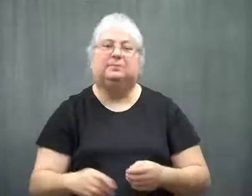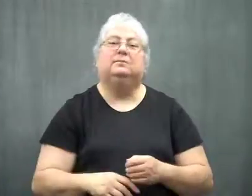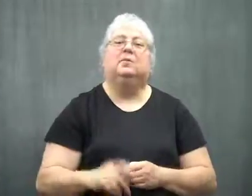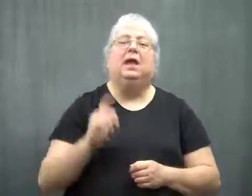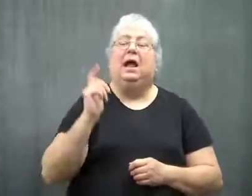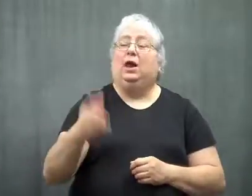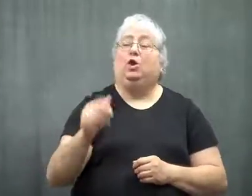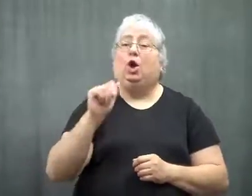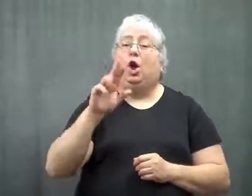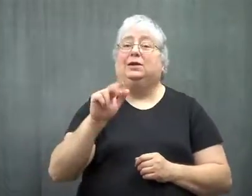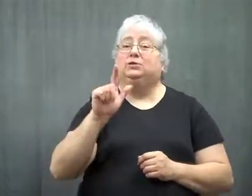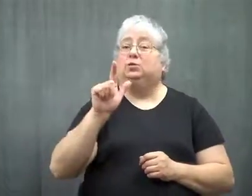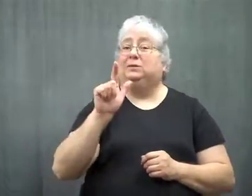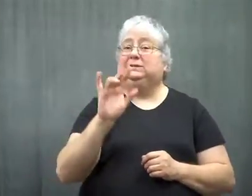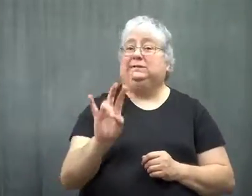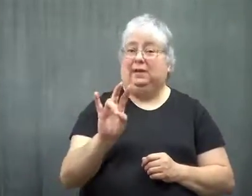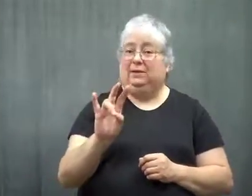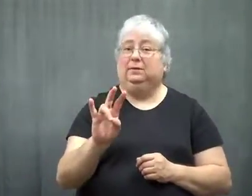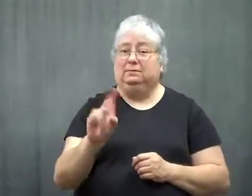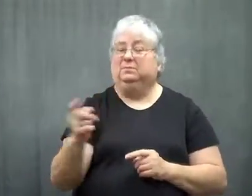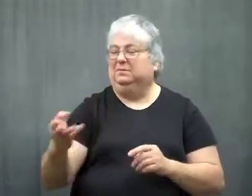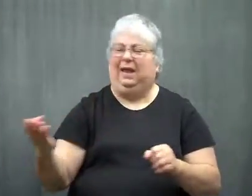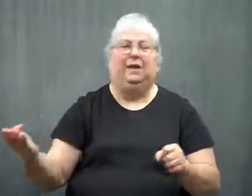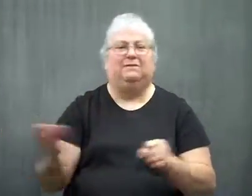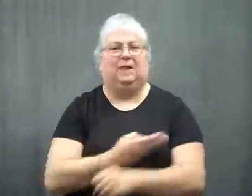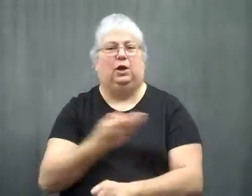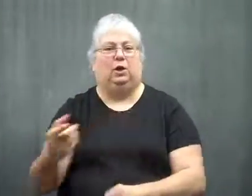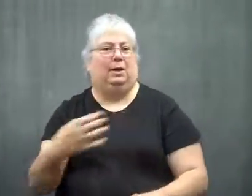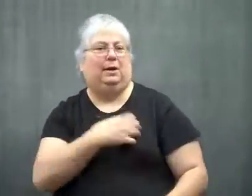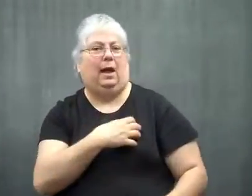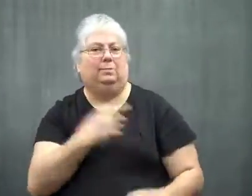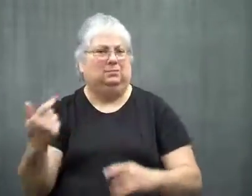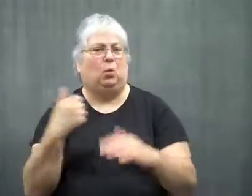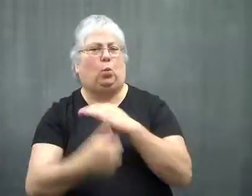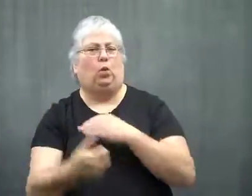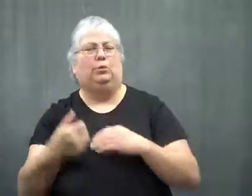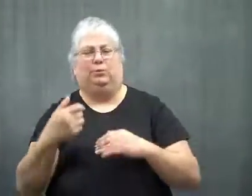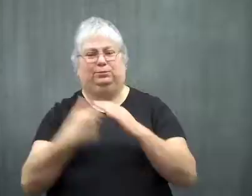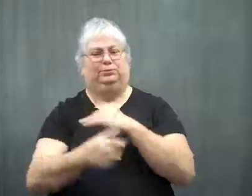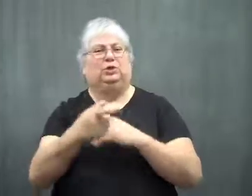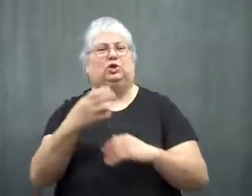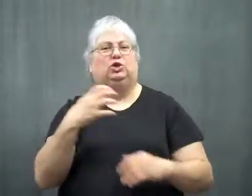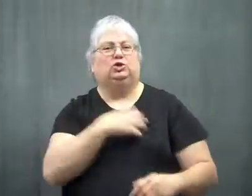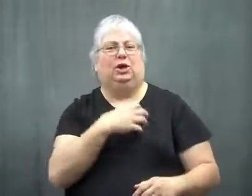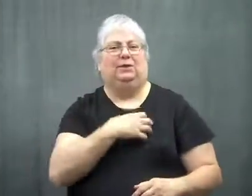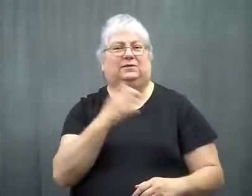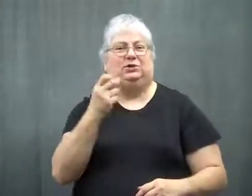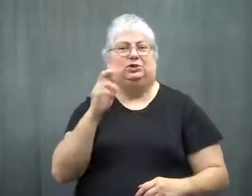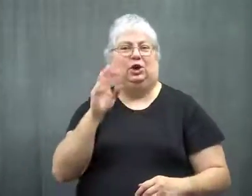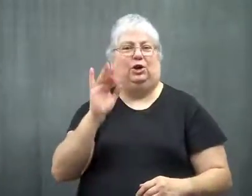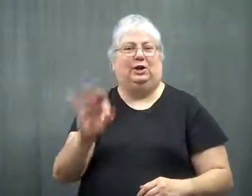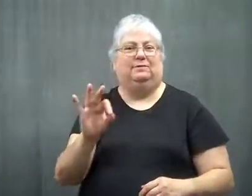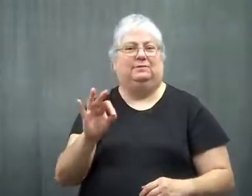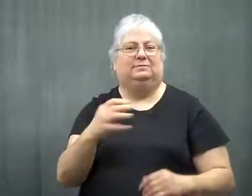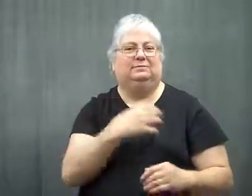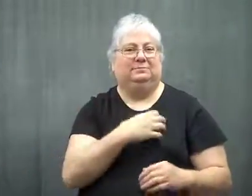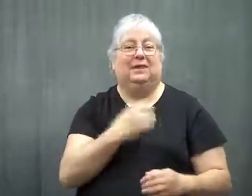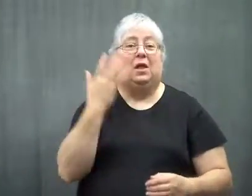On August 27, an officer in the sheriff's department was fired.